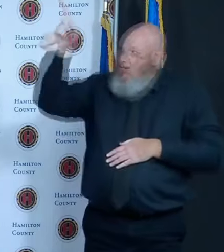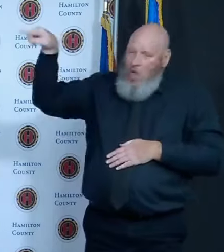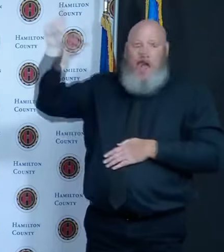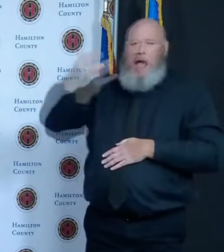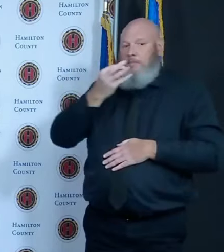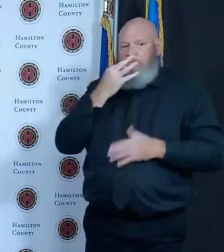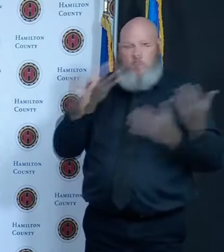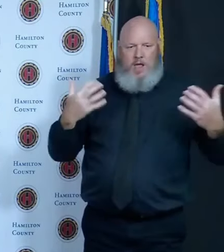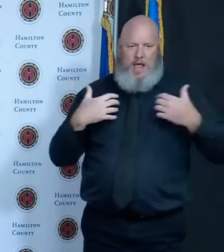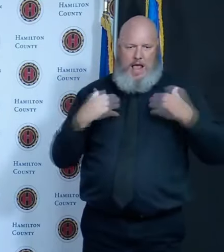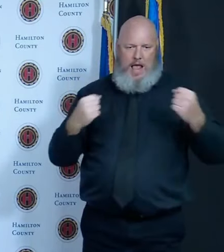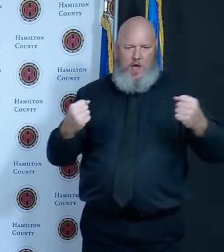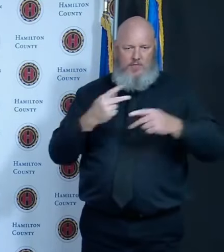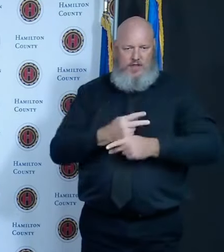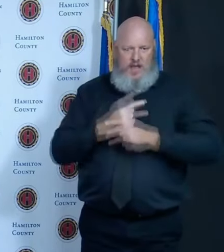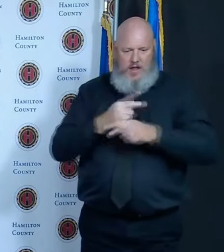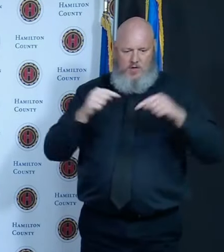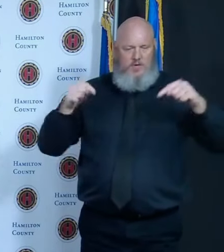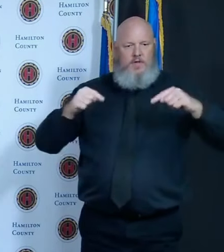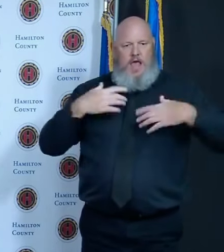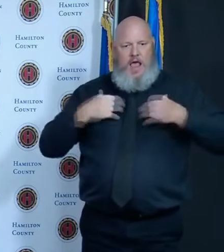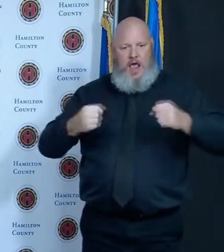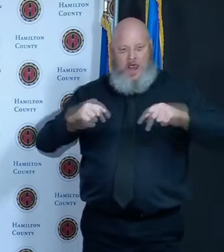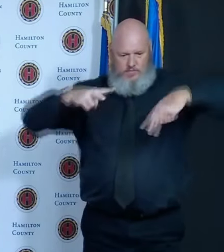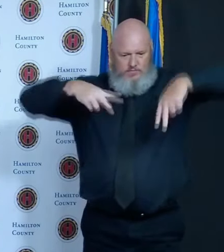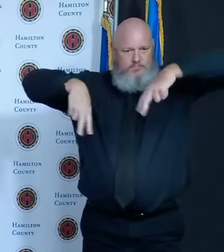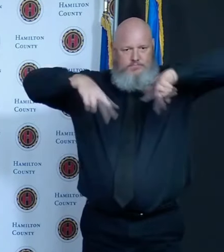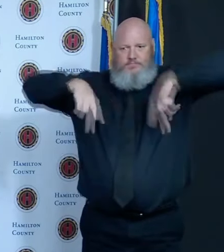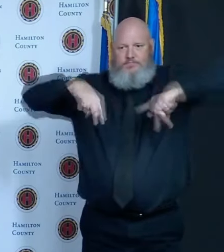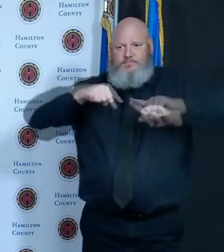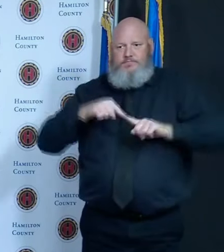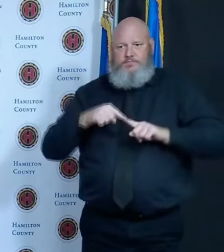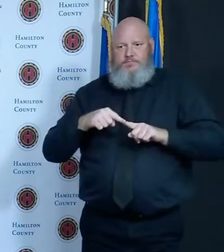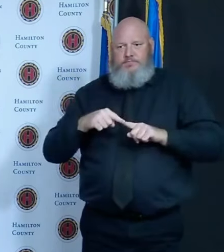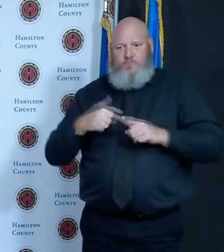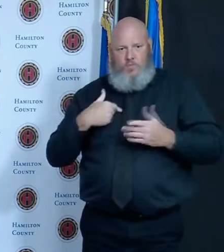that information to them and it is our hope and expectation that that